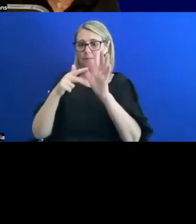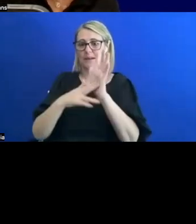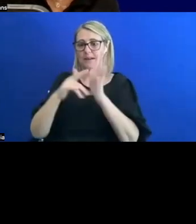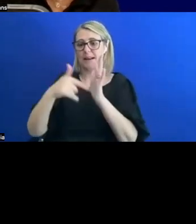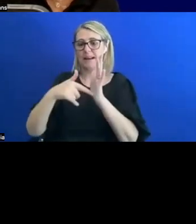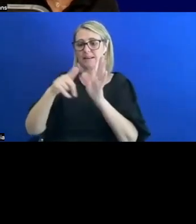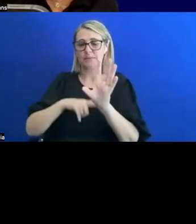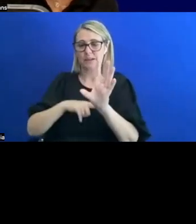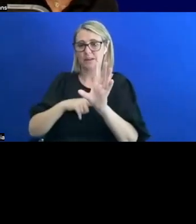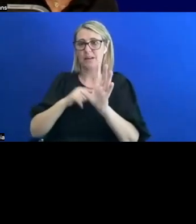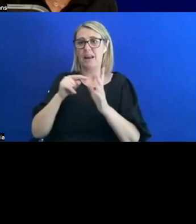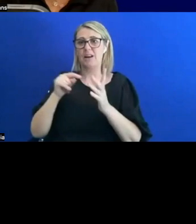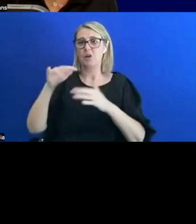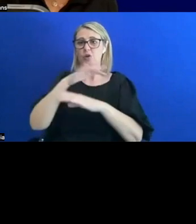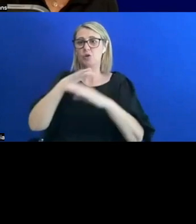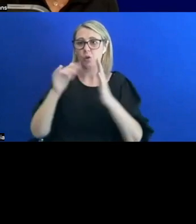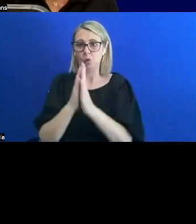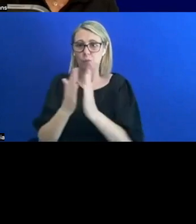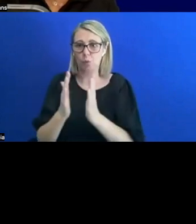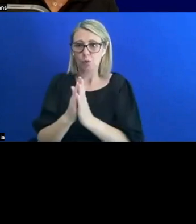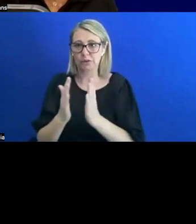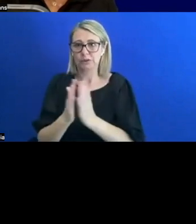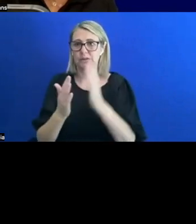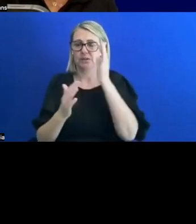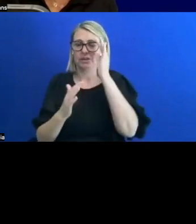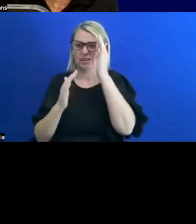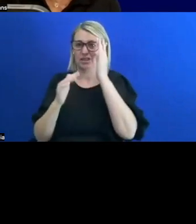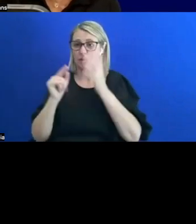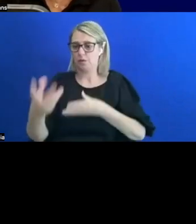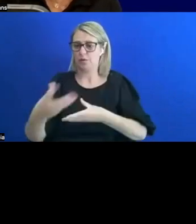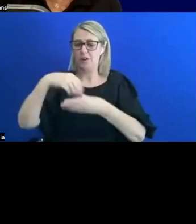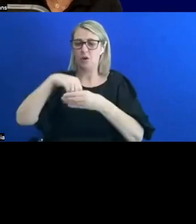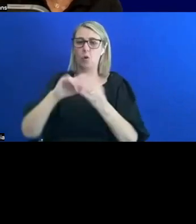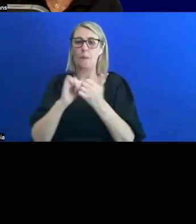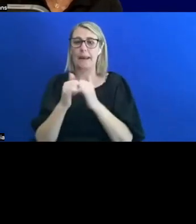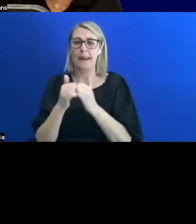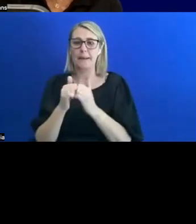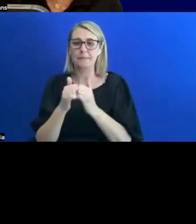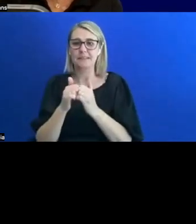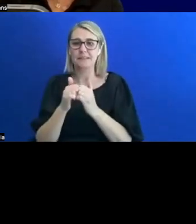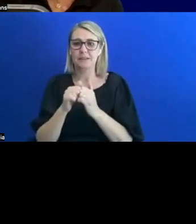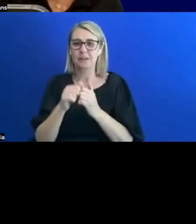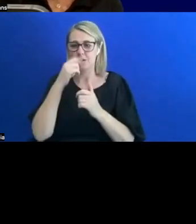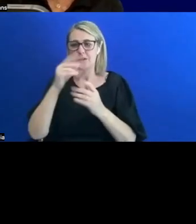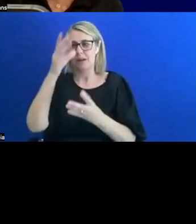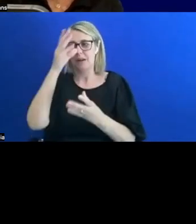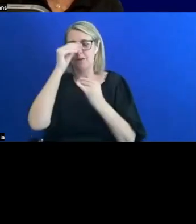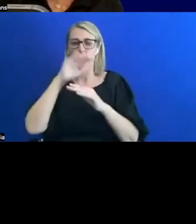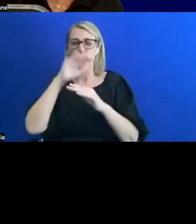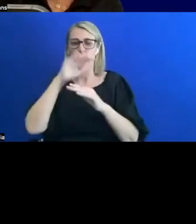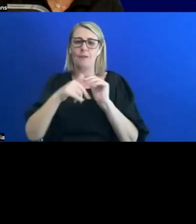books and I encourage you to incorporate games to learn things about their body.